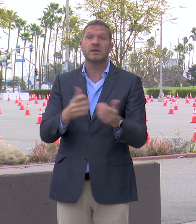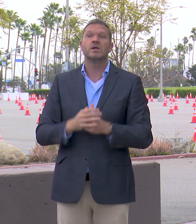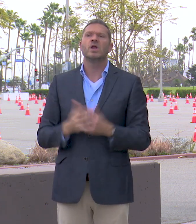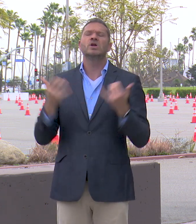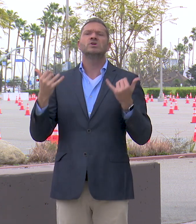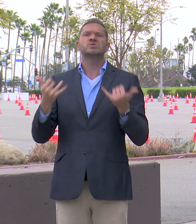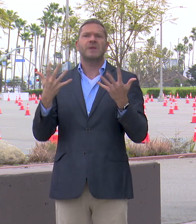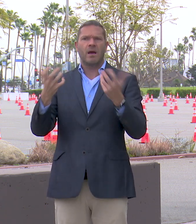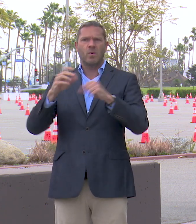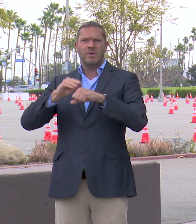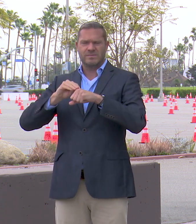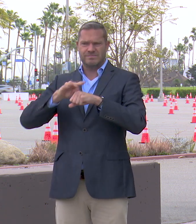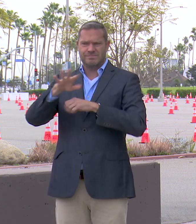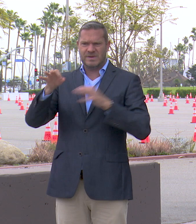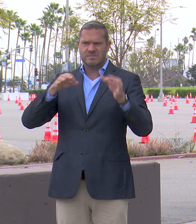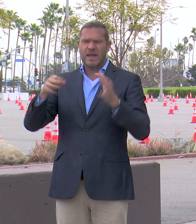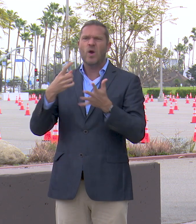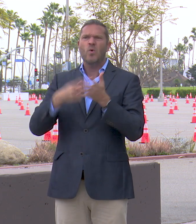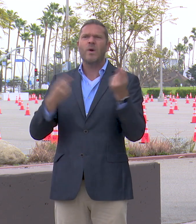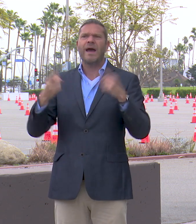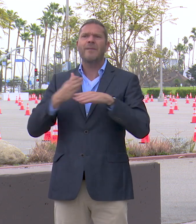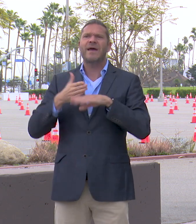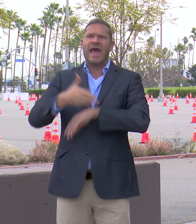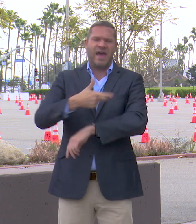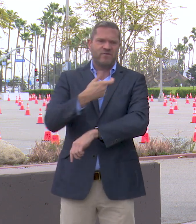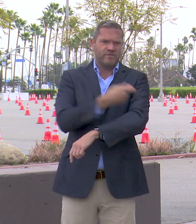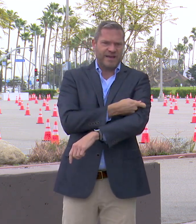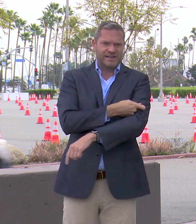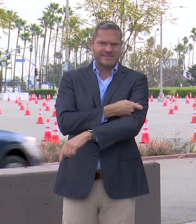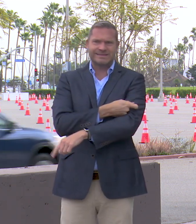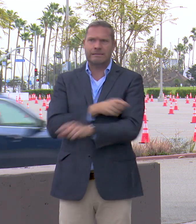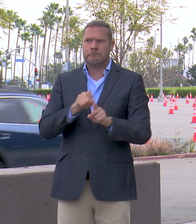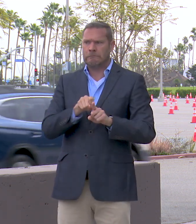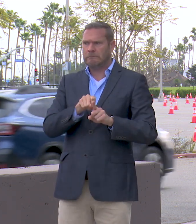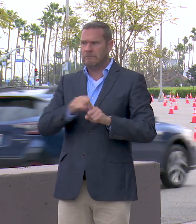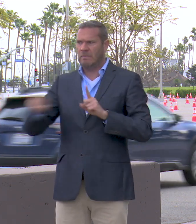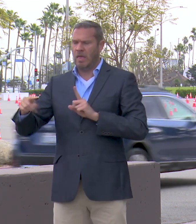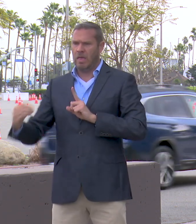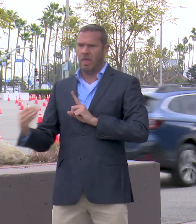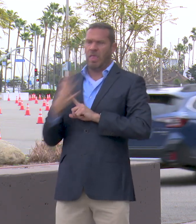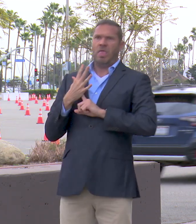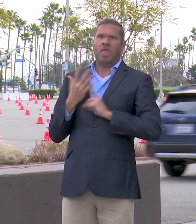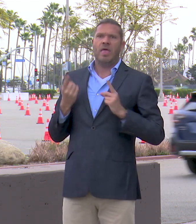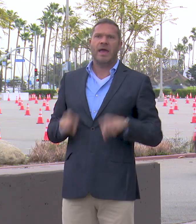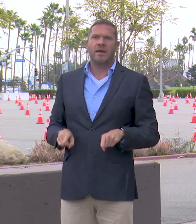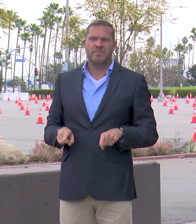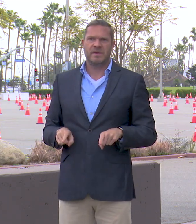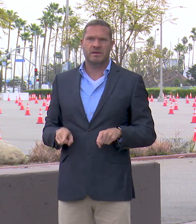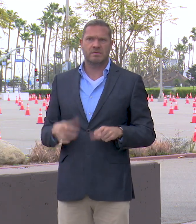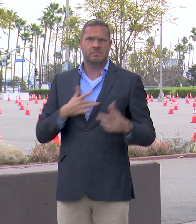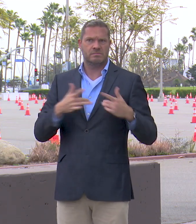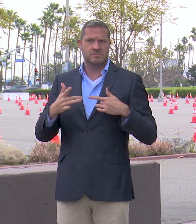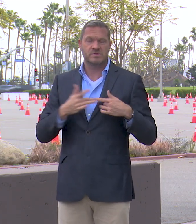and safe. Some people have wondered how the vaccine could be developed so quickly.